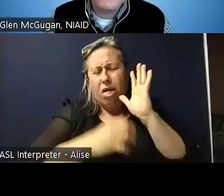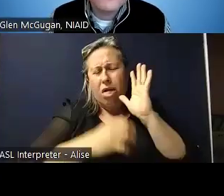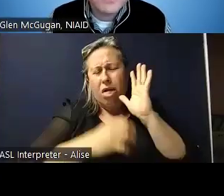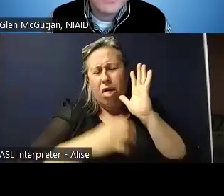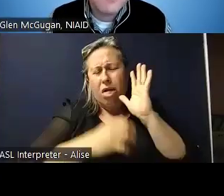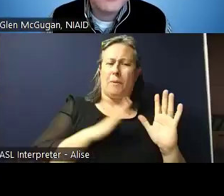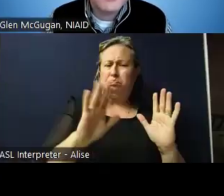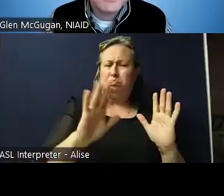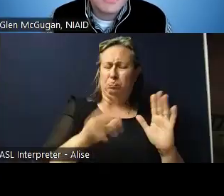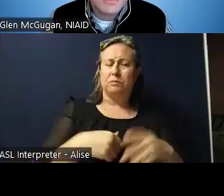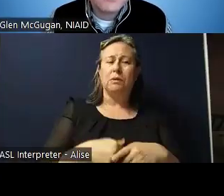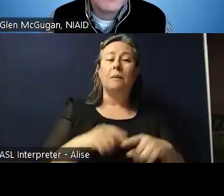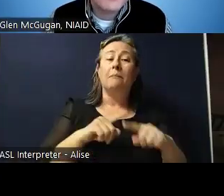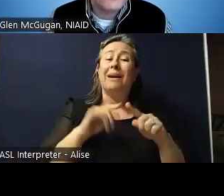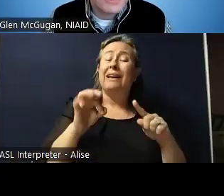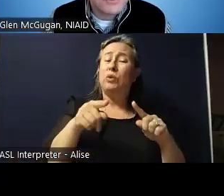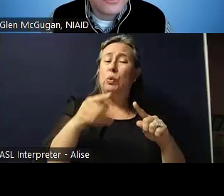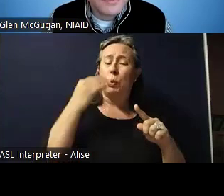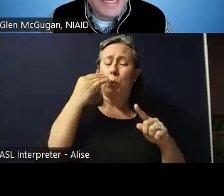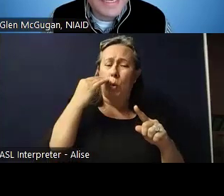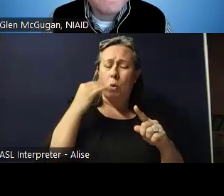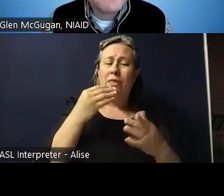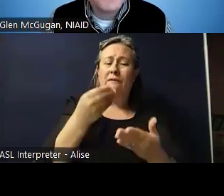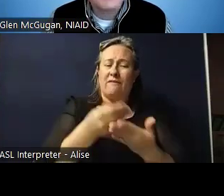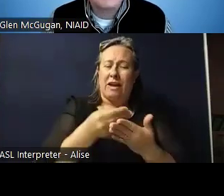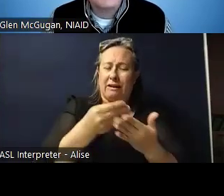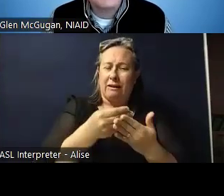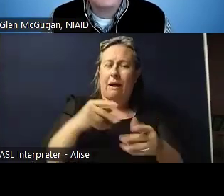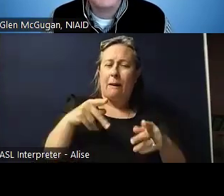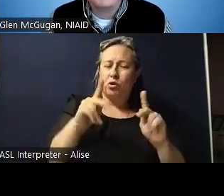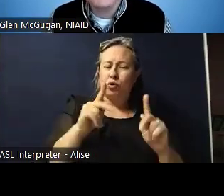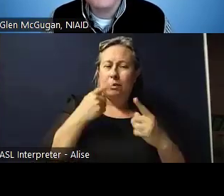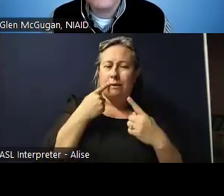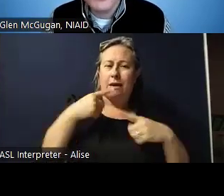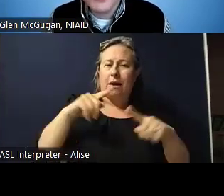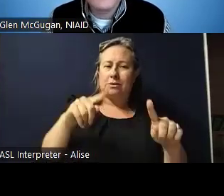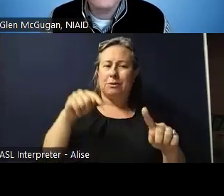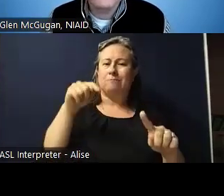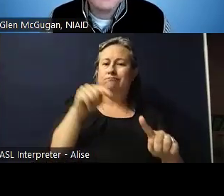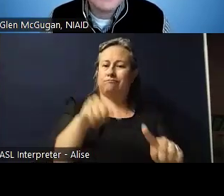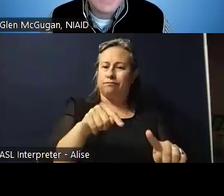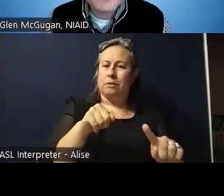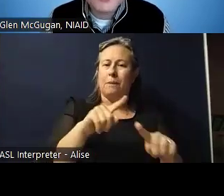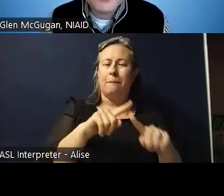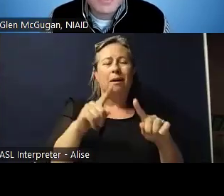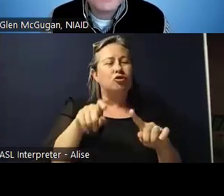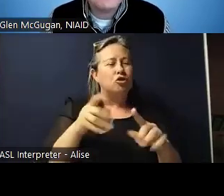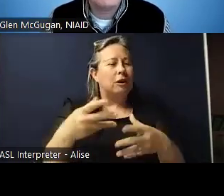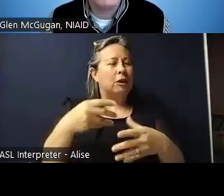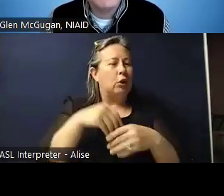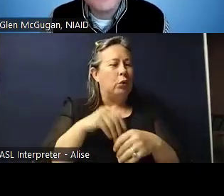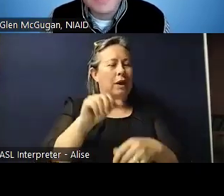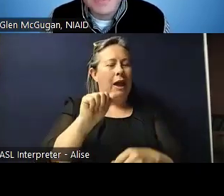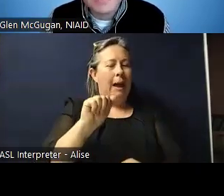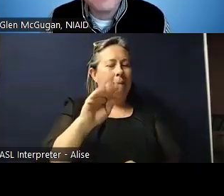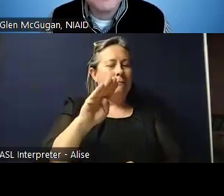the funding opportunity announcement, you can include that. But you should include an abstract, specific aims,